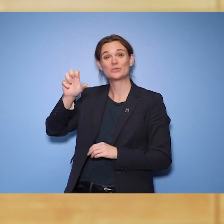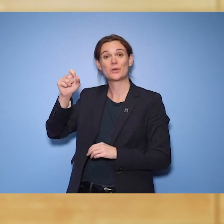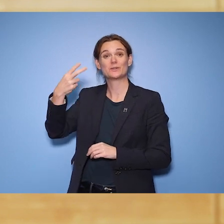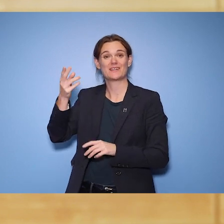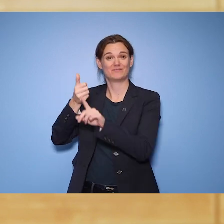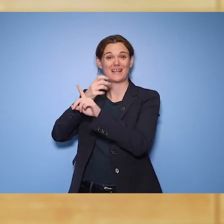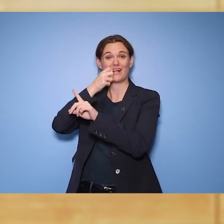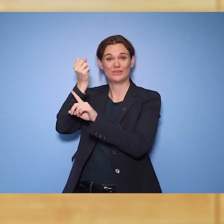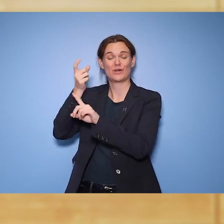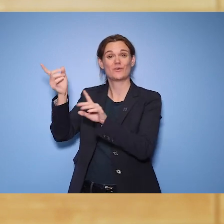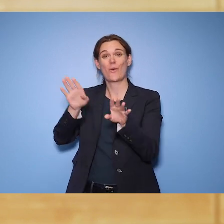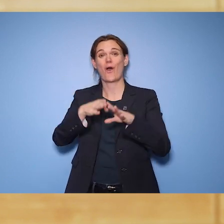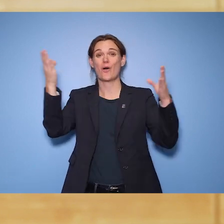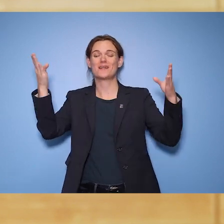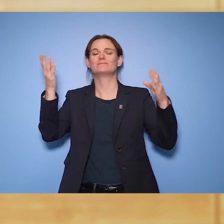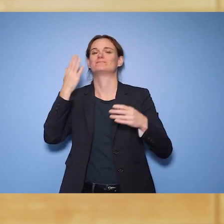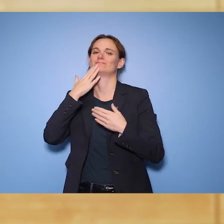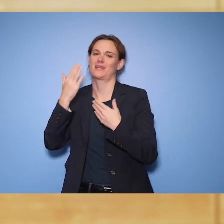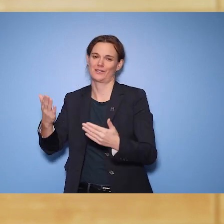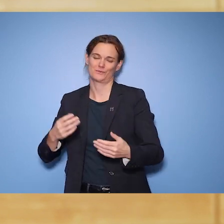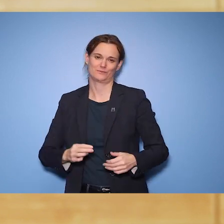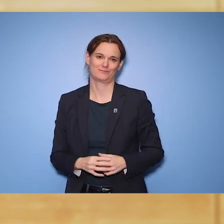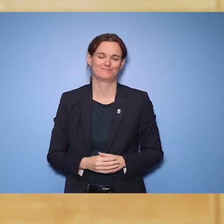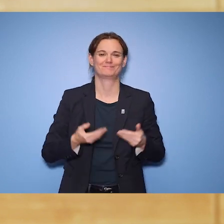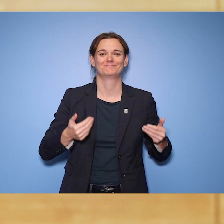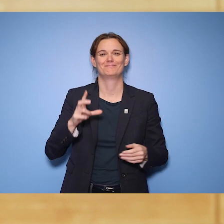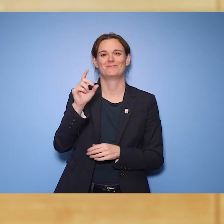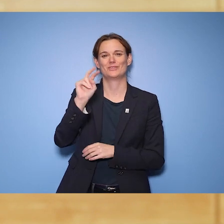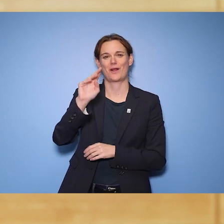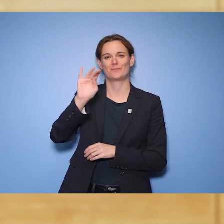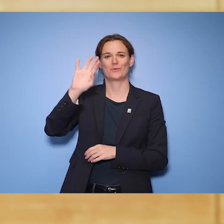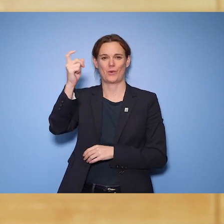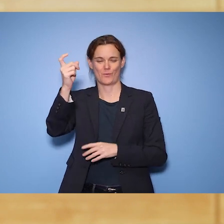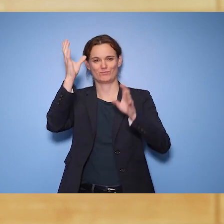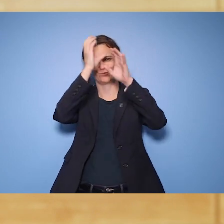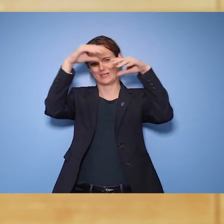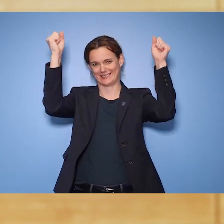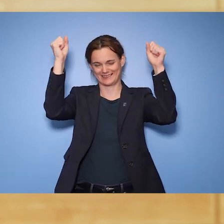open. I'm Don Bureaux, president of the Nova Scotia Community College and today, today is an exciting